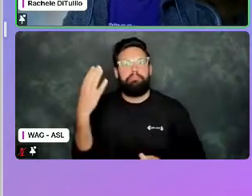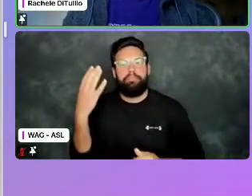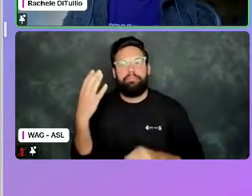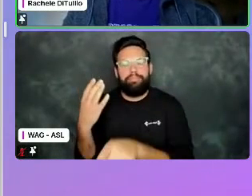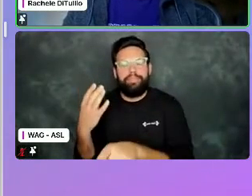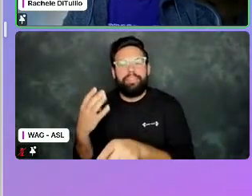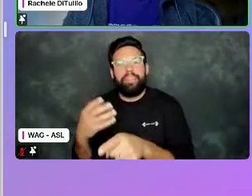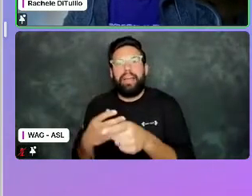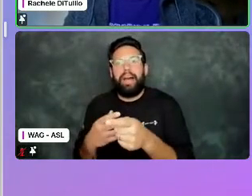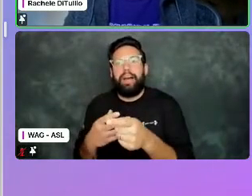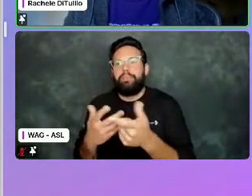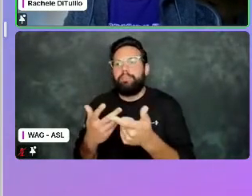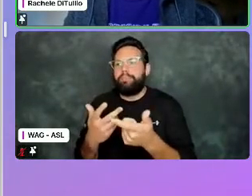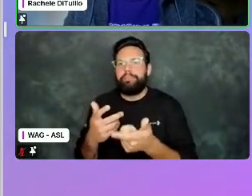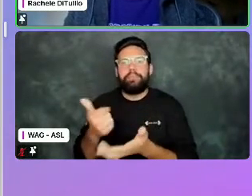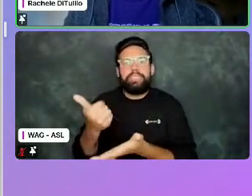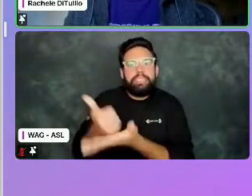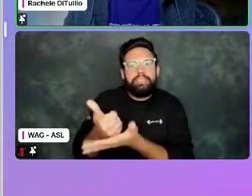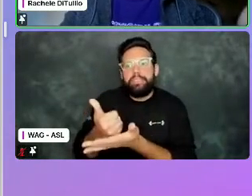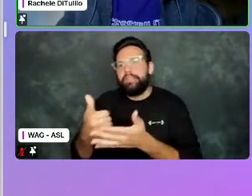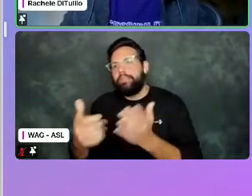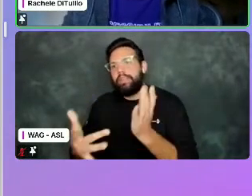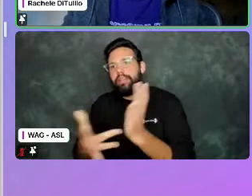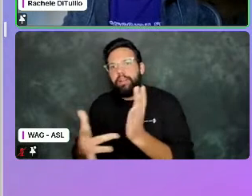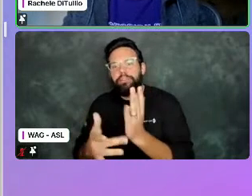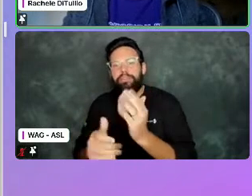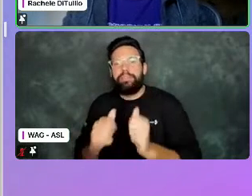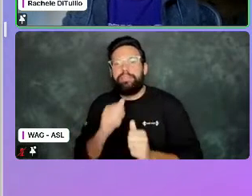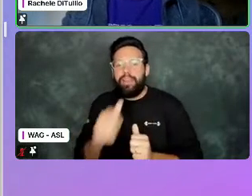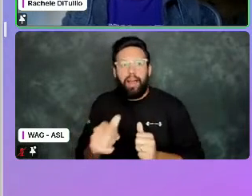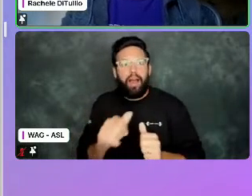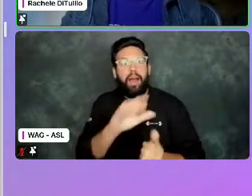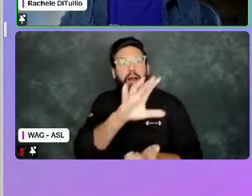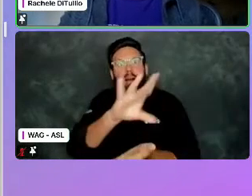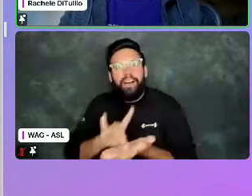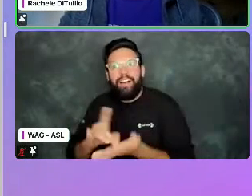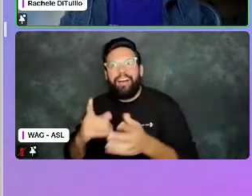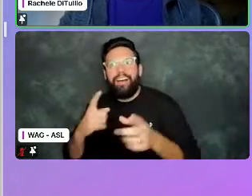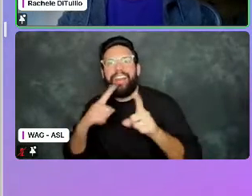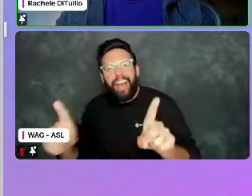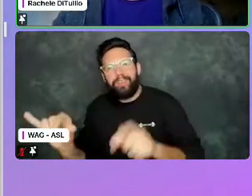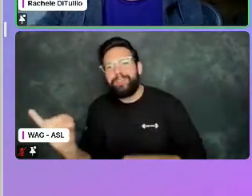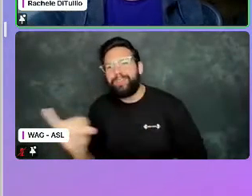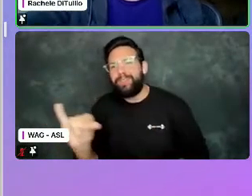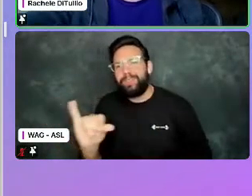extent, but it's just not reliable. It's not always reliably announced via assistive technology. Like if